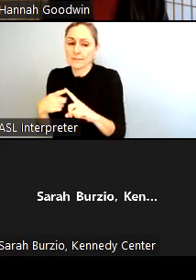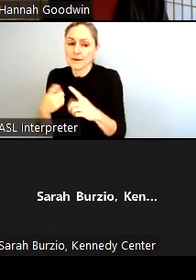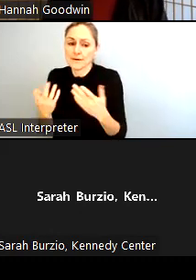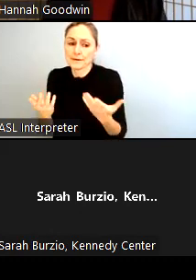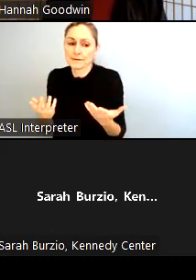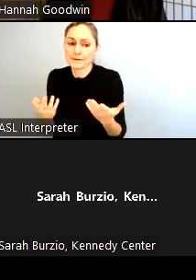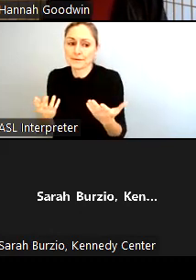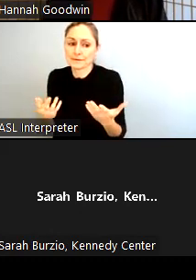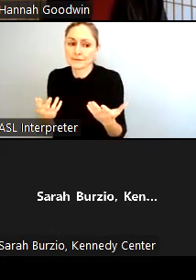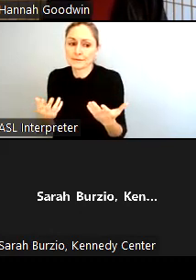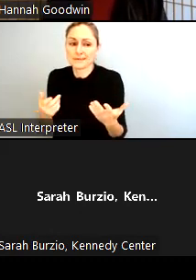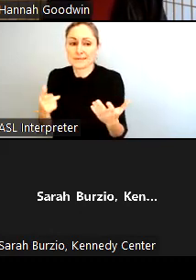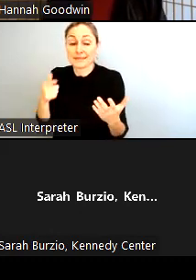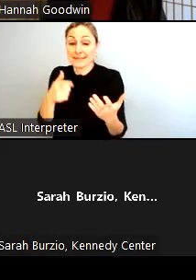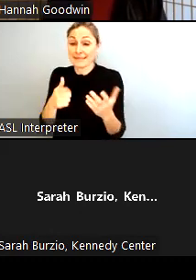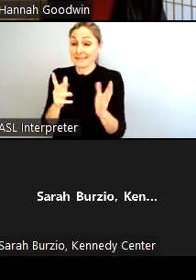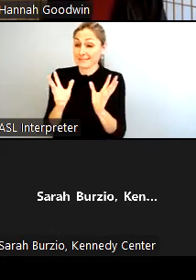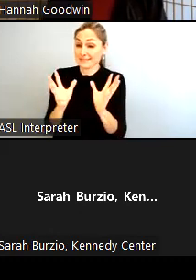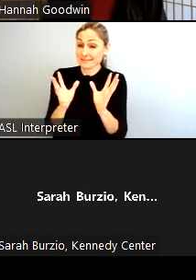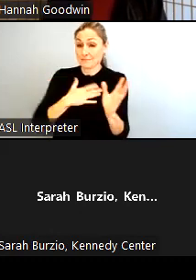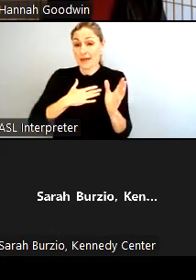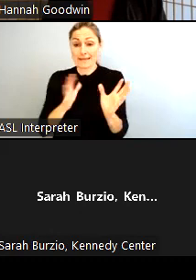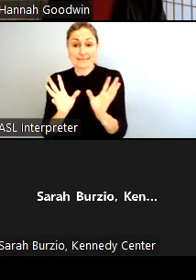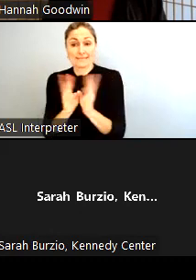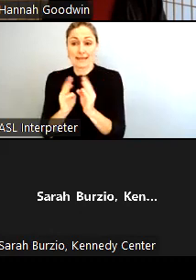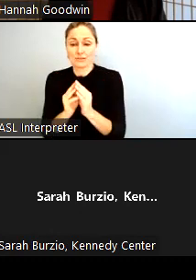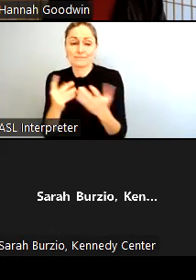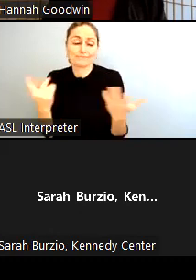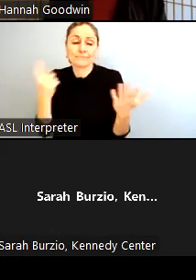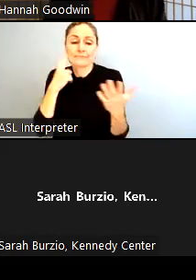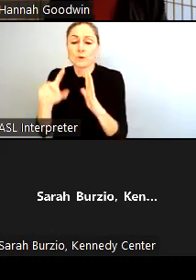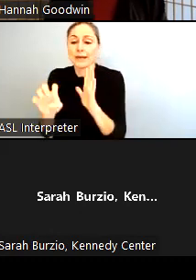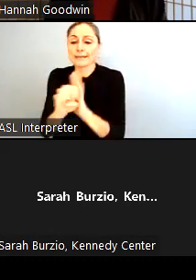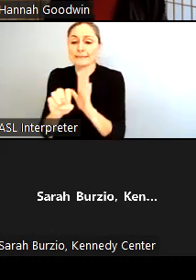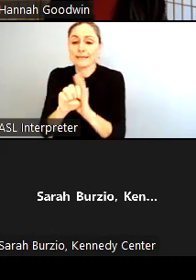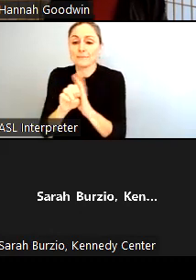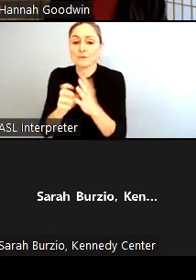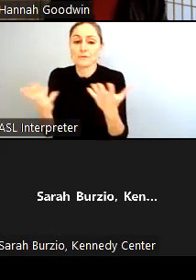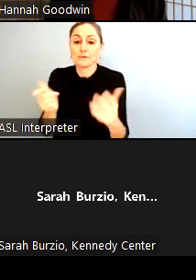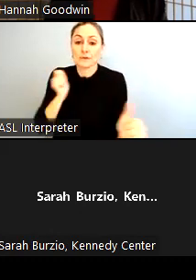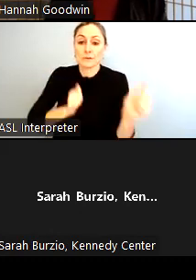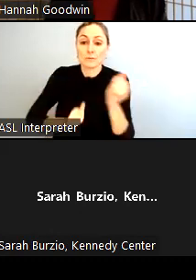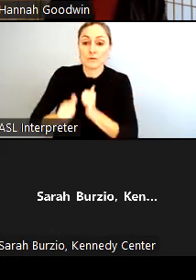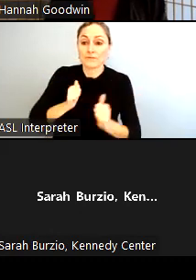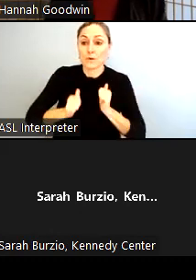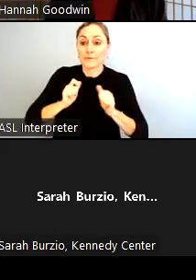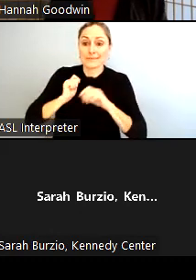is this a session that is, for example, performance space specific?